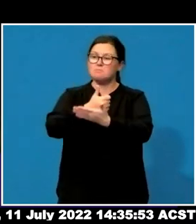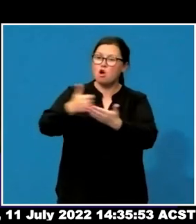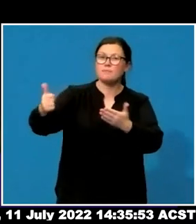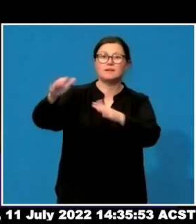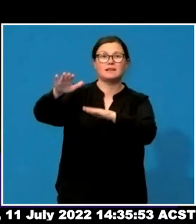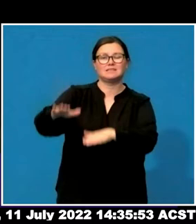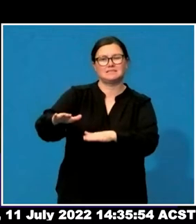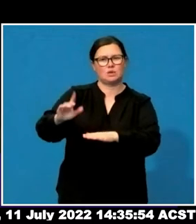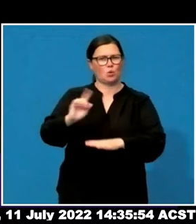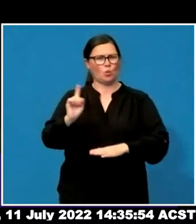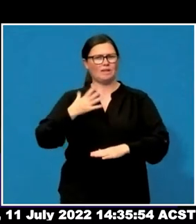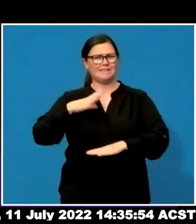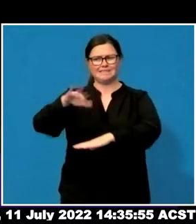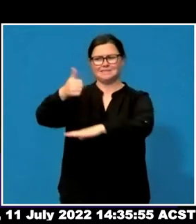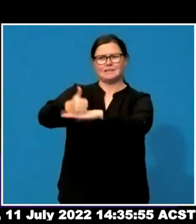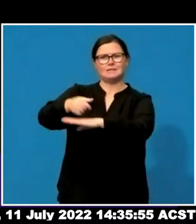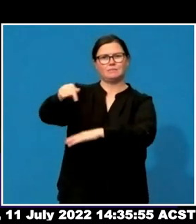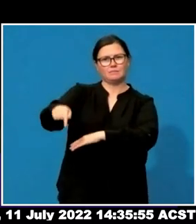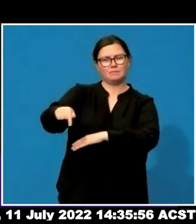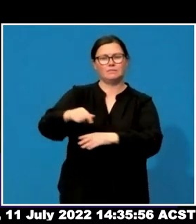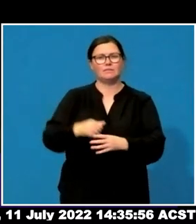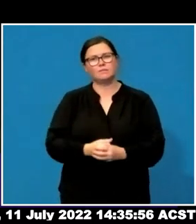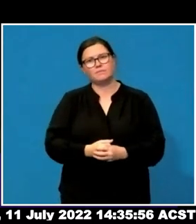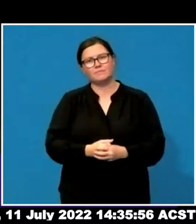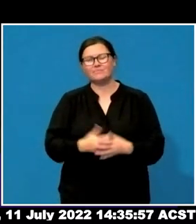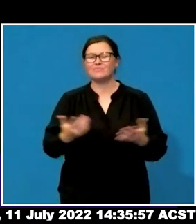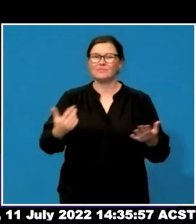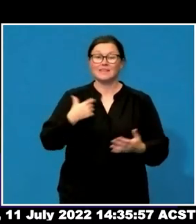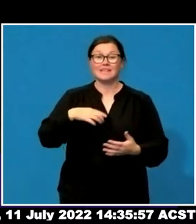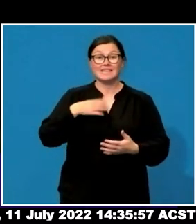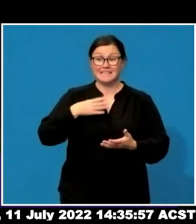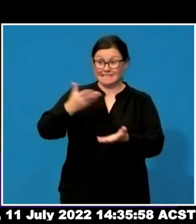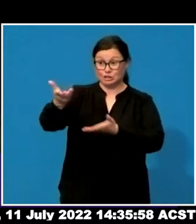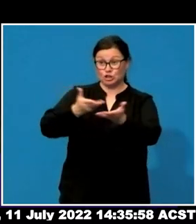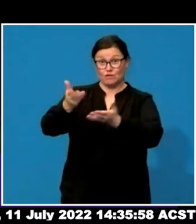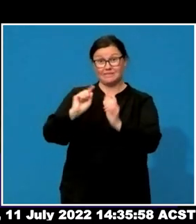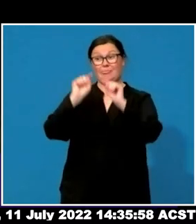There would need to be services in place to be able to maintain his physical